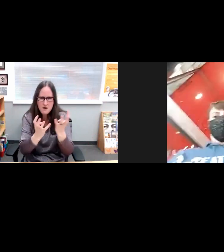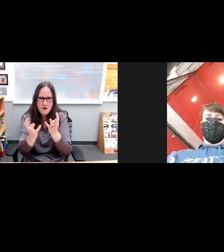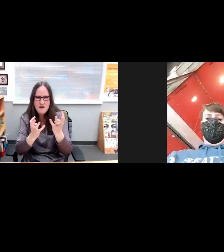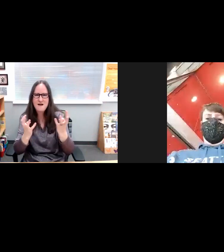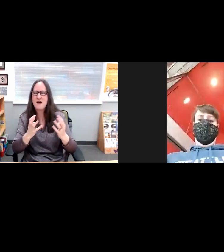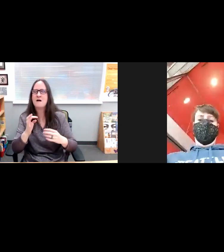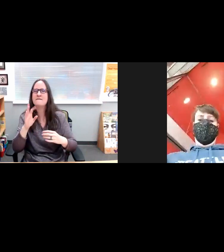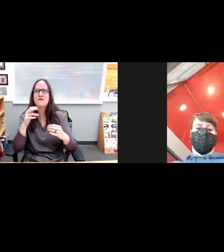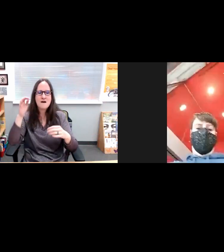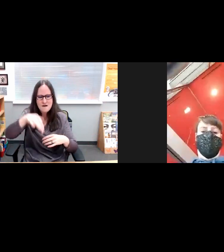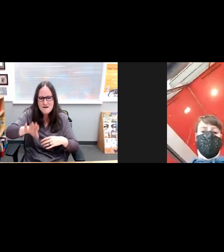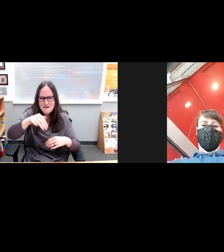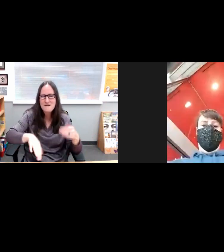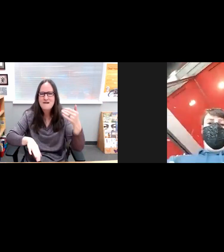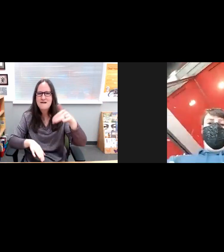And so we started practicing and practicing.